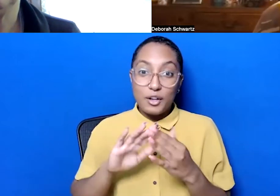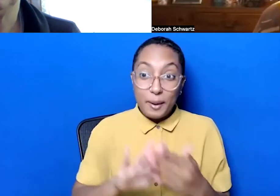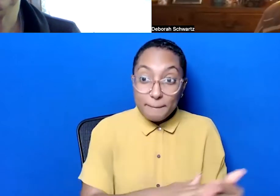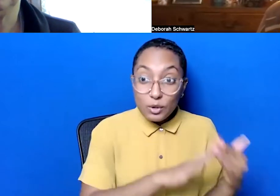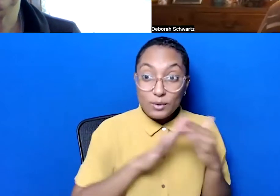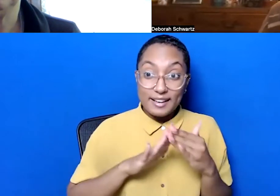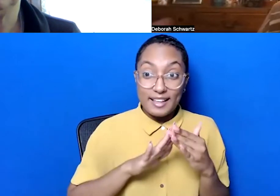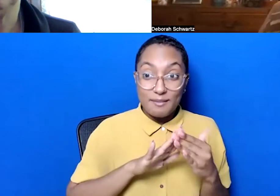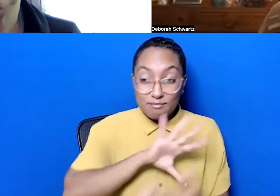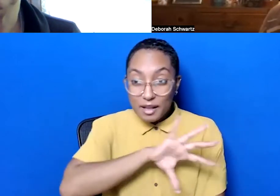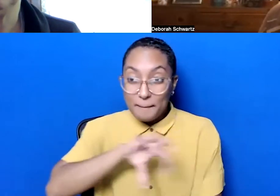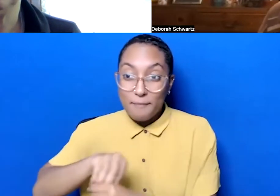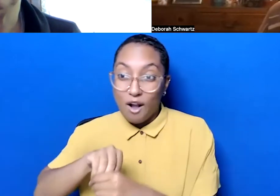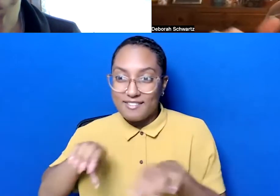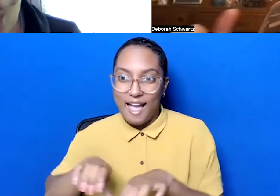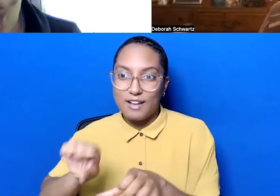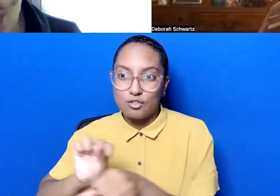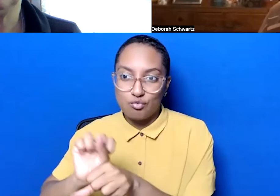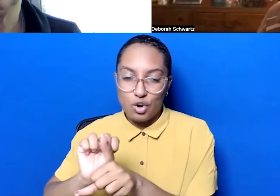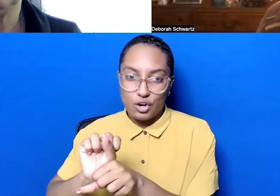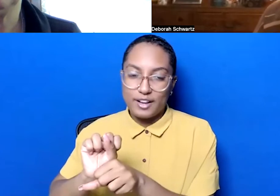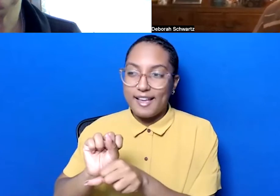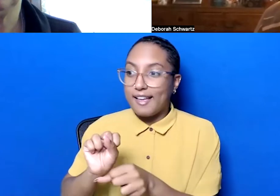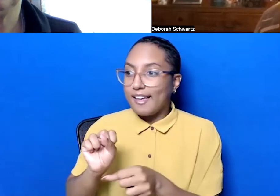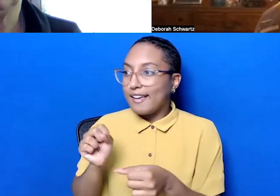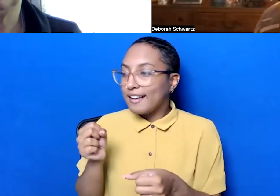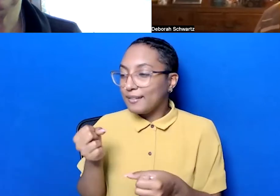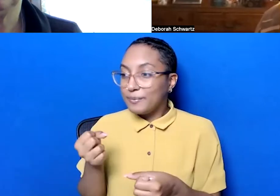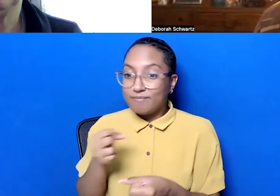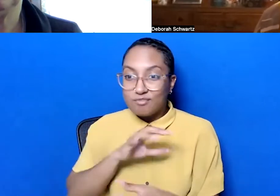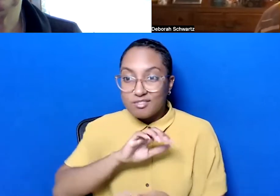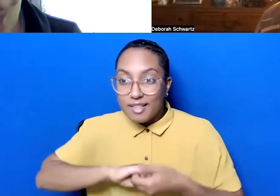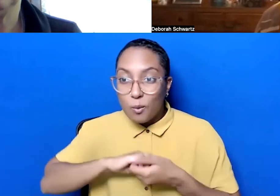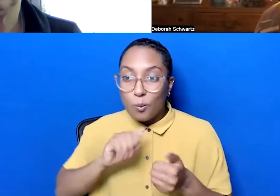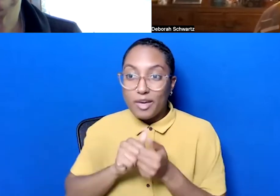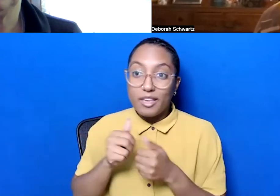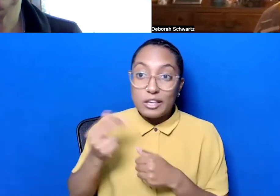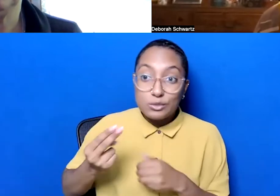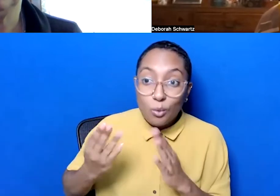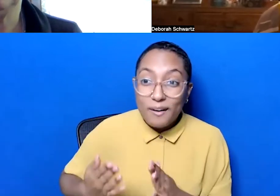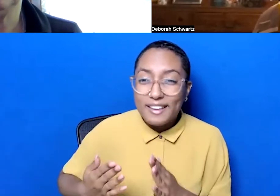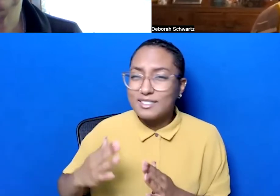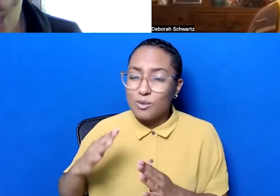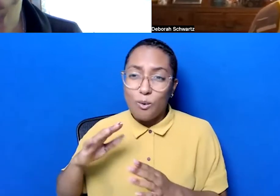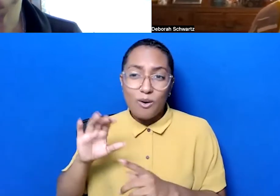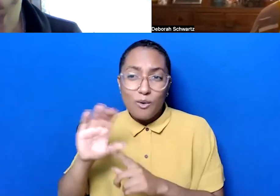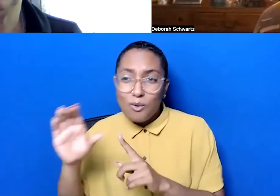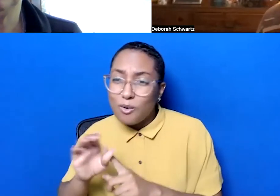we do whether it's as historians or in other kinds of cultural settings and in our museums.